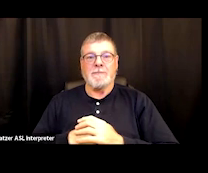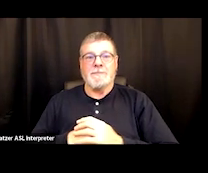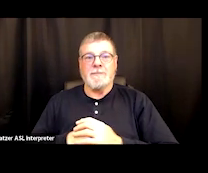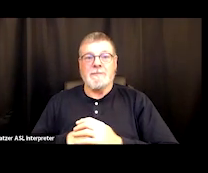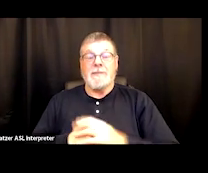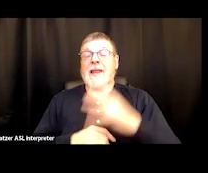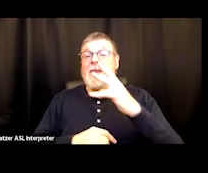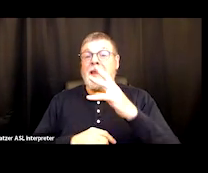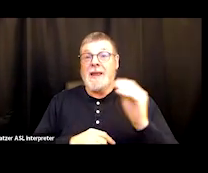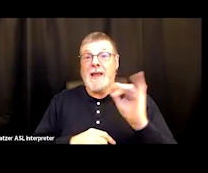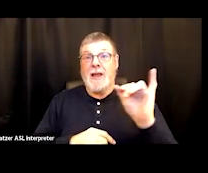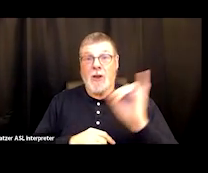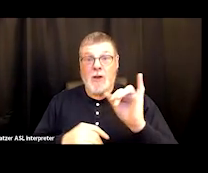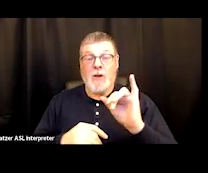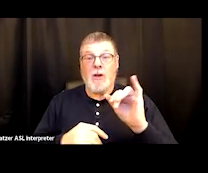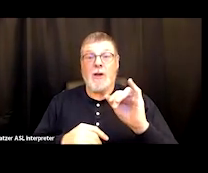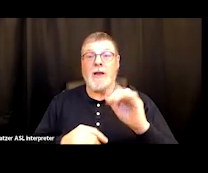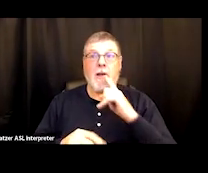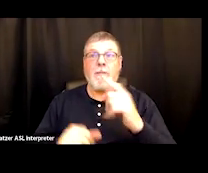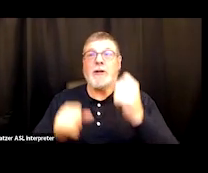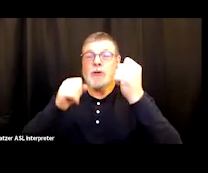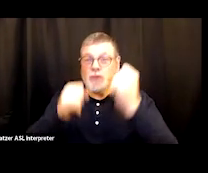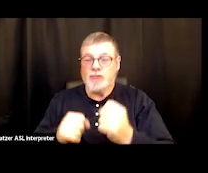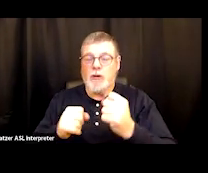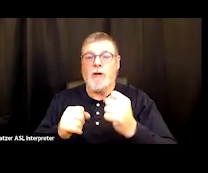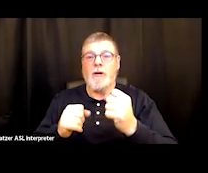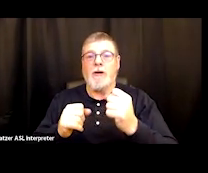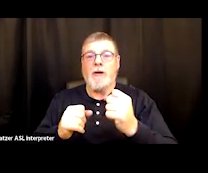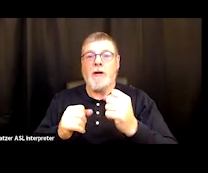And when we show stronger outcomes in communities and states,